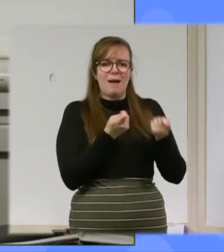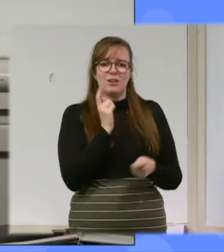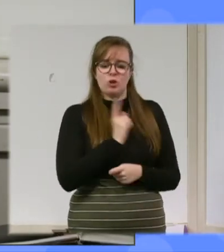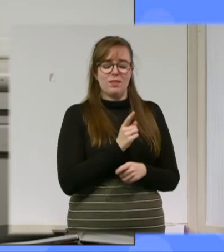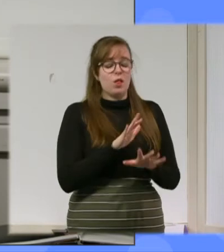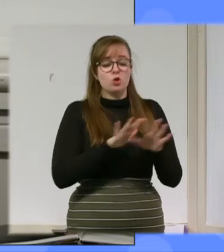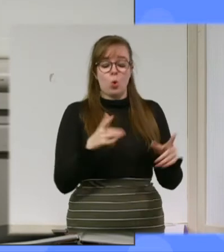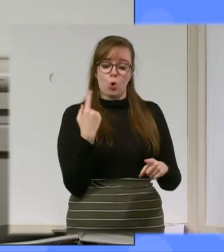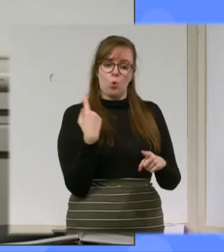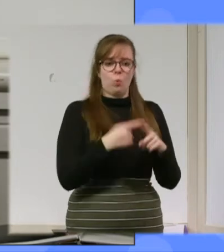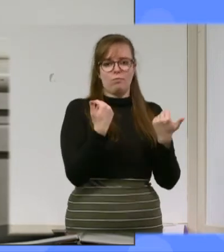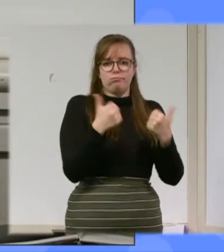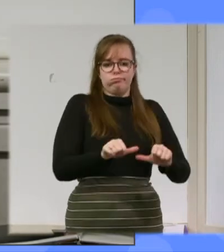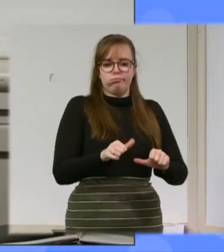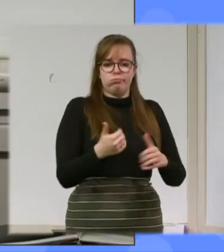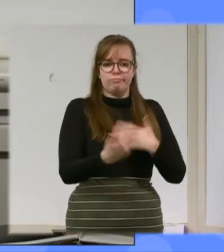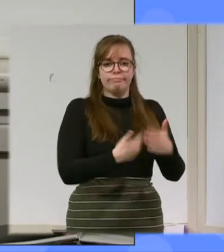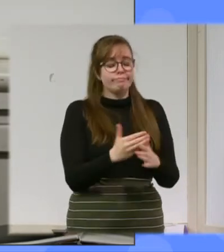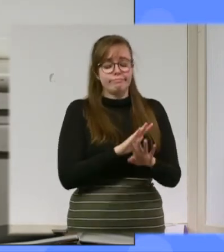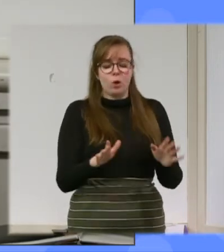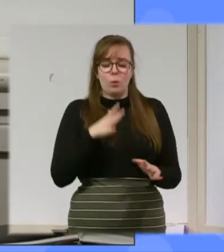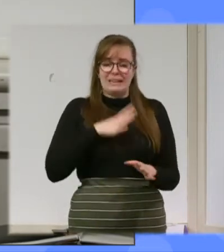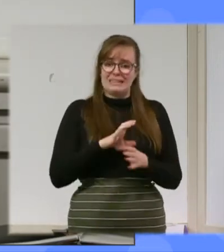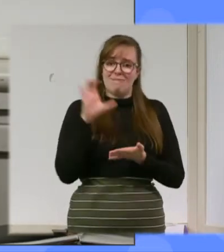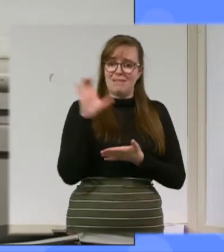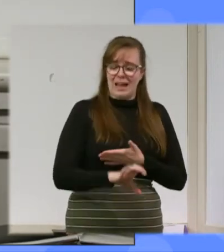fix solutions it's going to require investment and it's going to require the